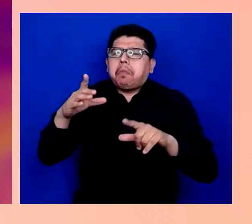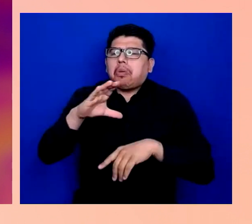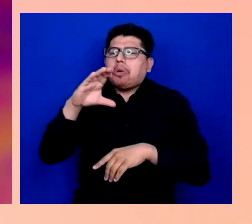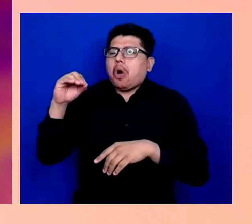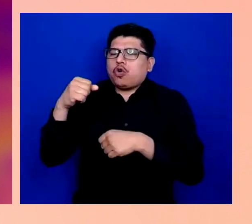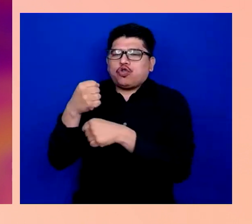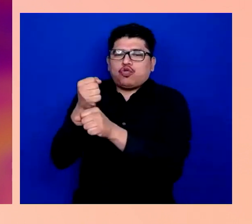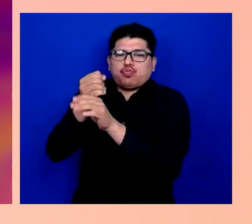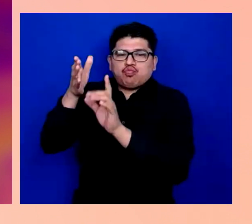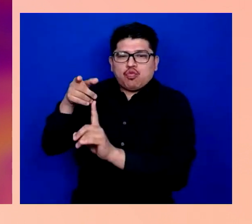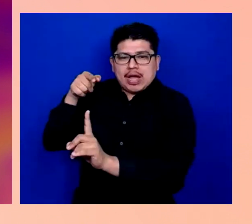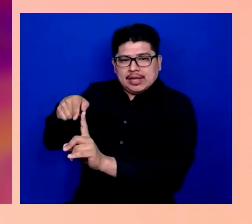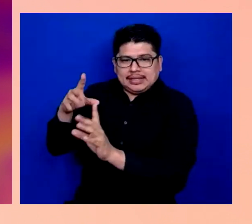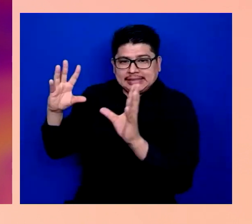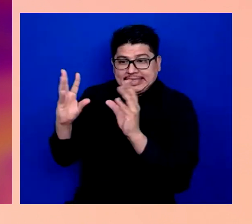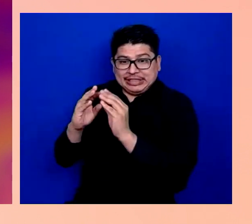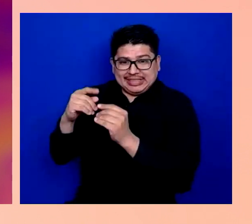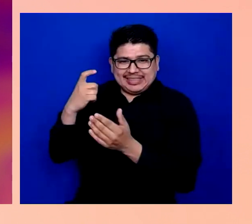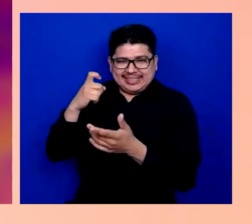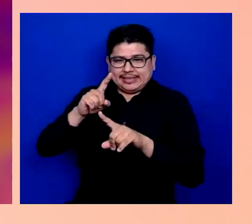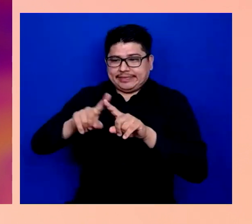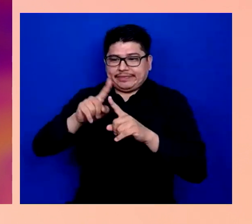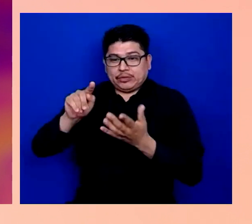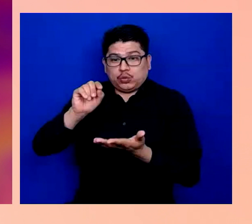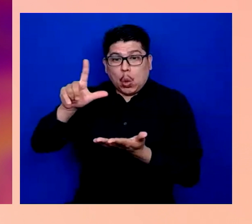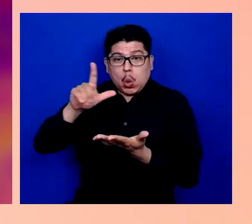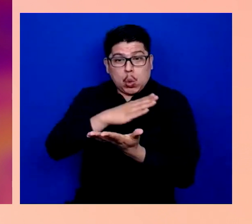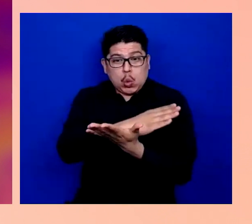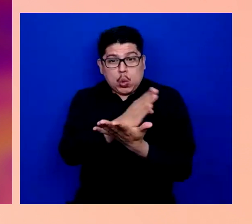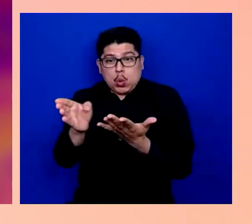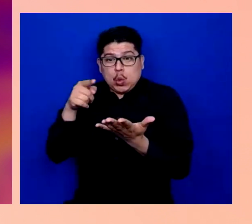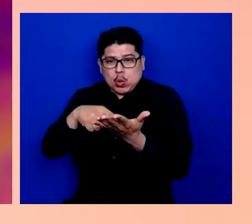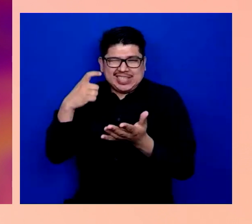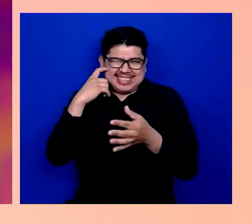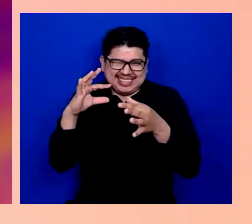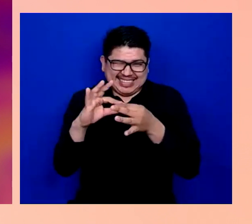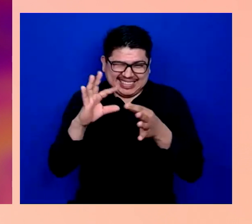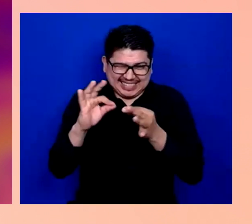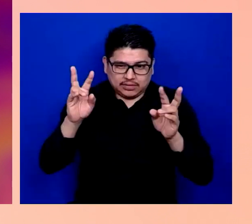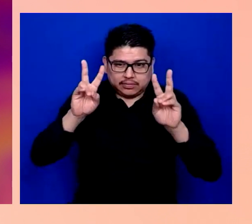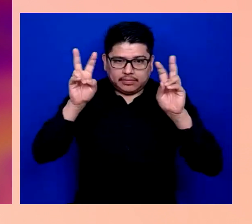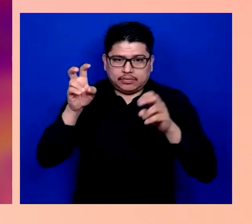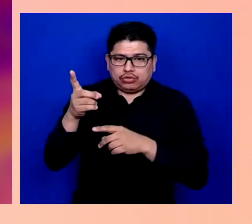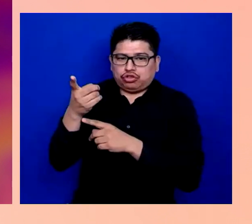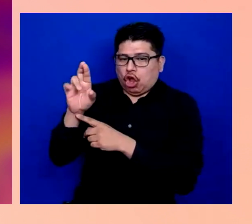you mentioned a great quote by Dr. Bruce Baker, and that quote was, "for any task to be successful,